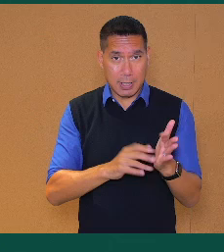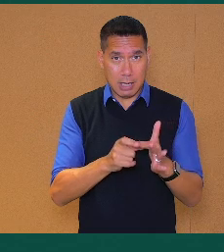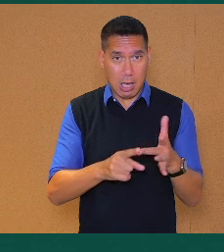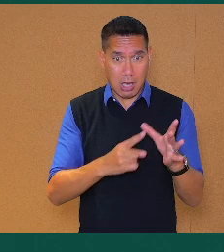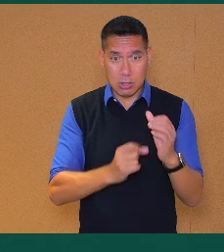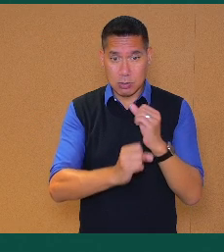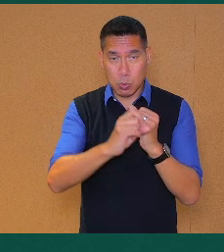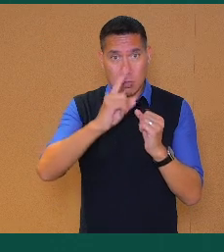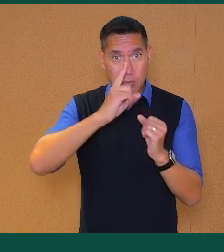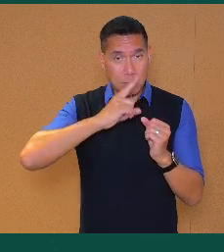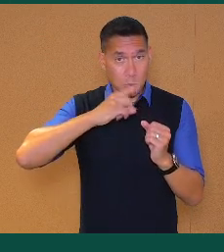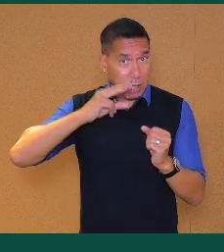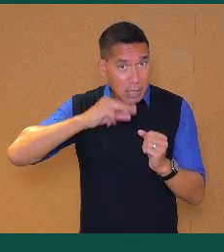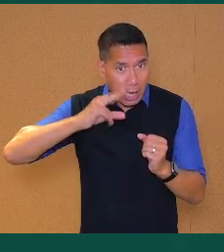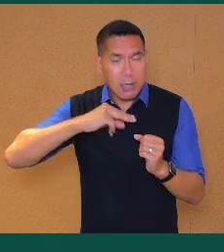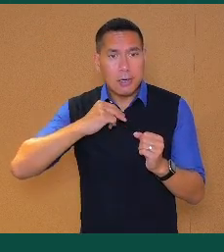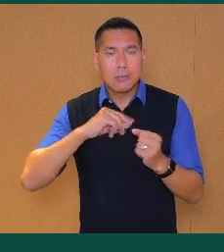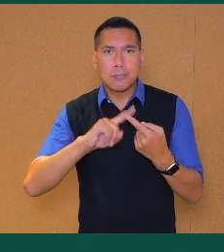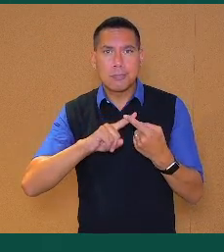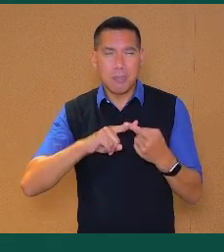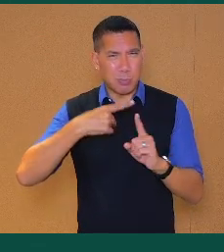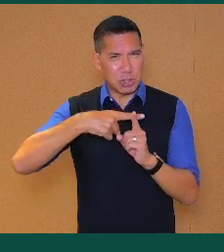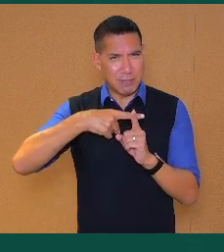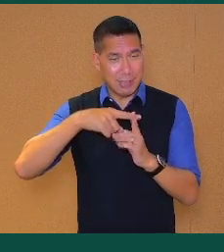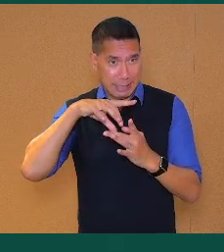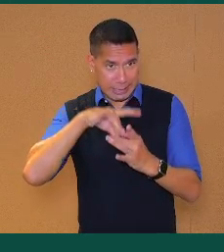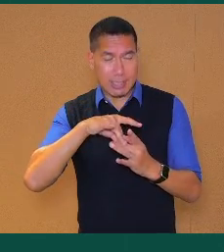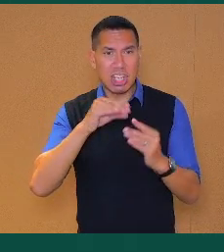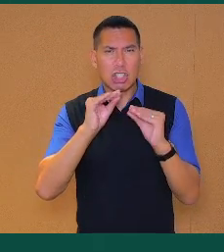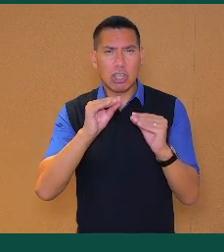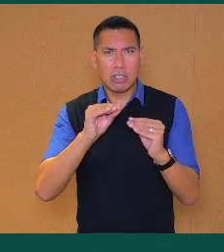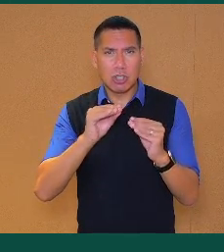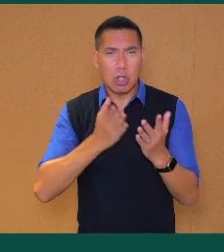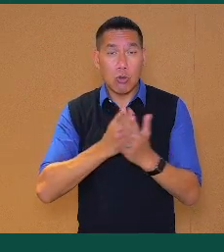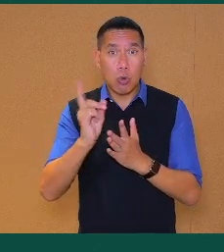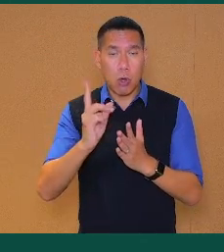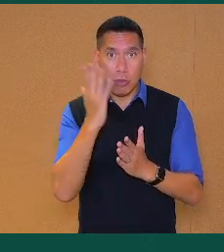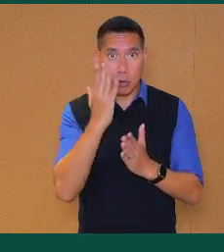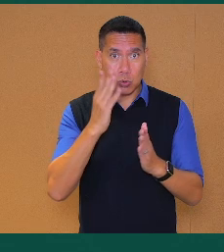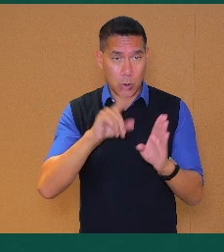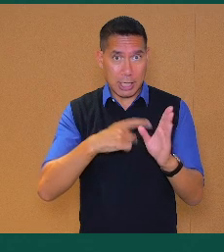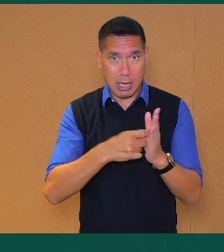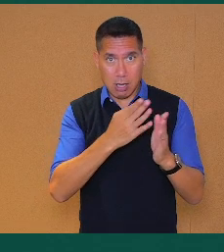disrupted school year due to the pandemic. It provided students with mental health promotion